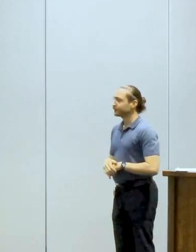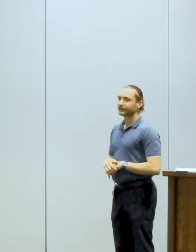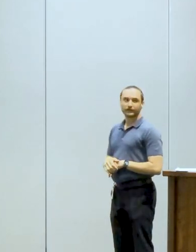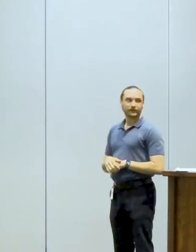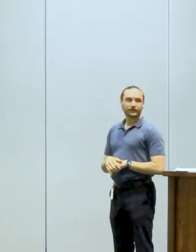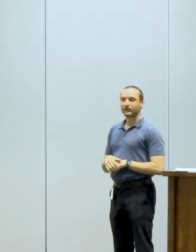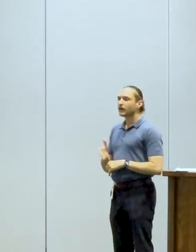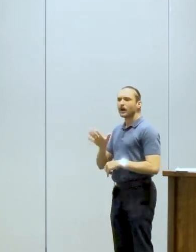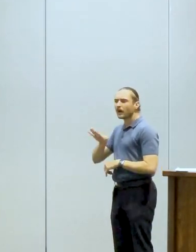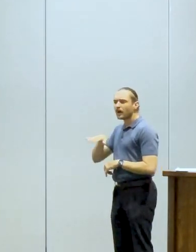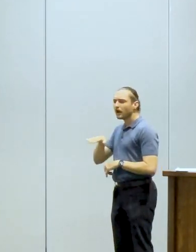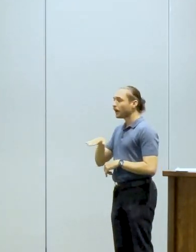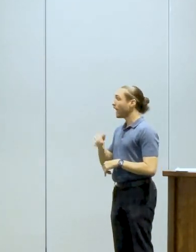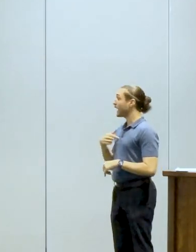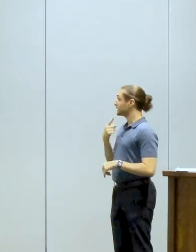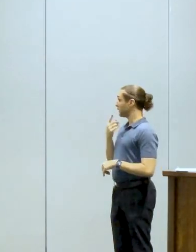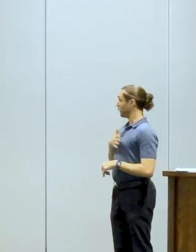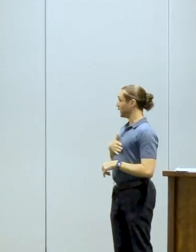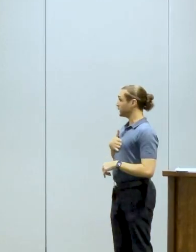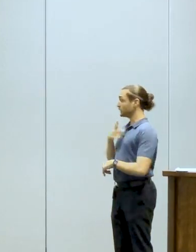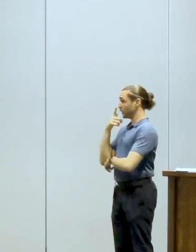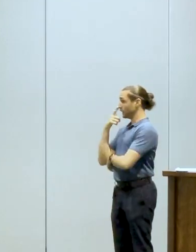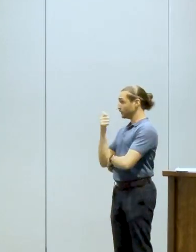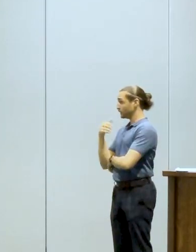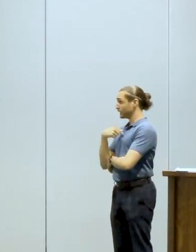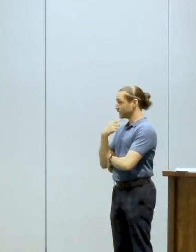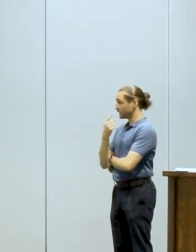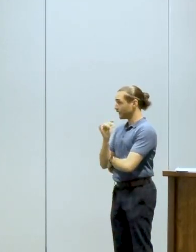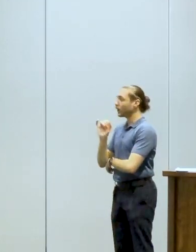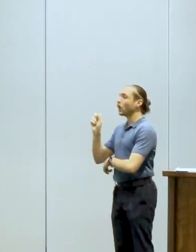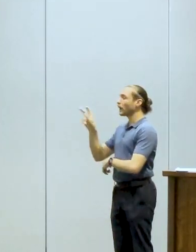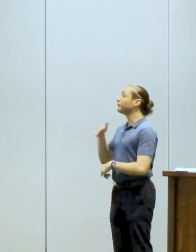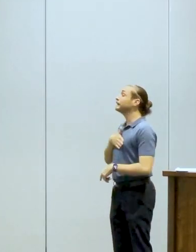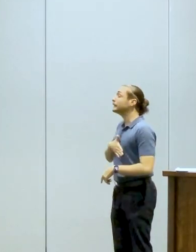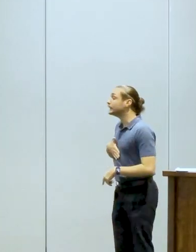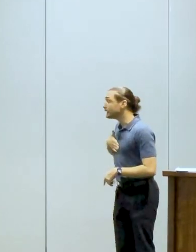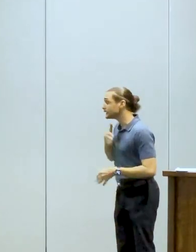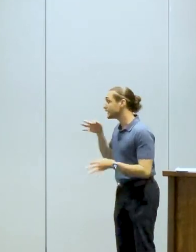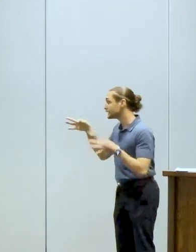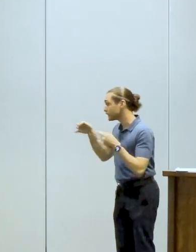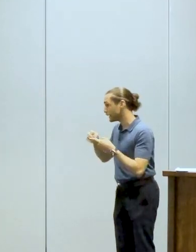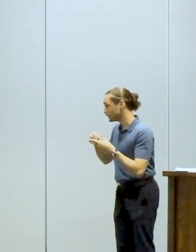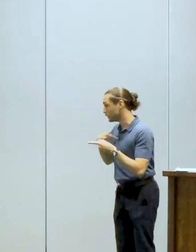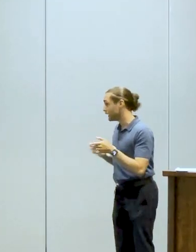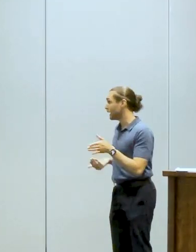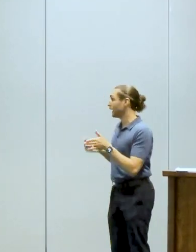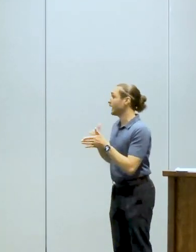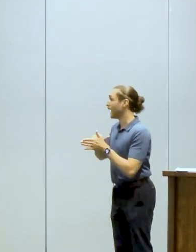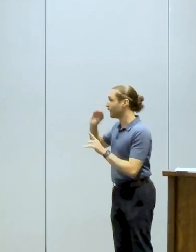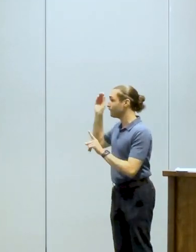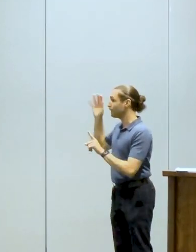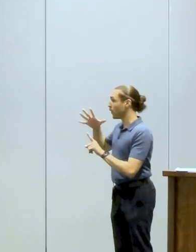please? So I said, please this time, that's nice of me. Can you please explain photosynthesis again? So now we can see how we